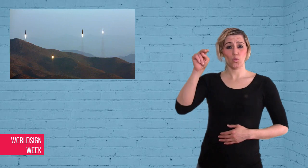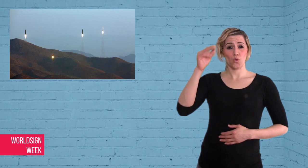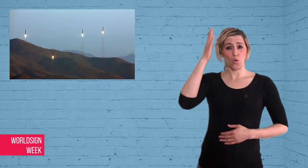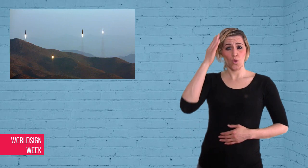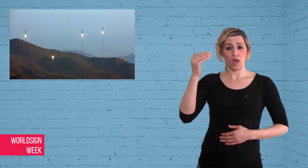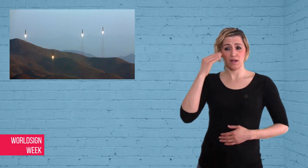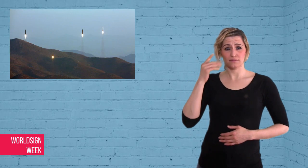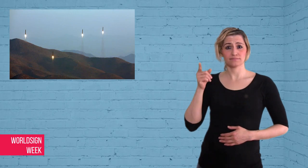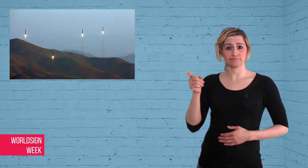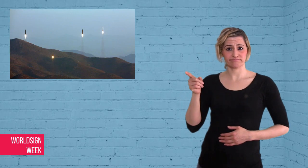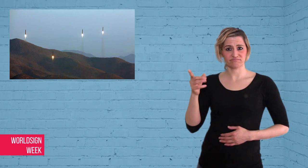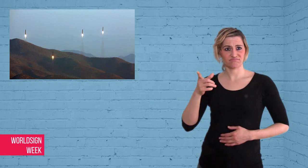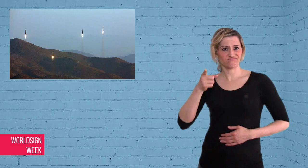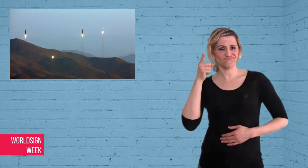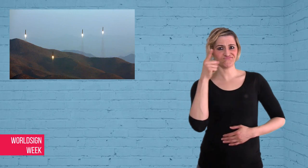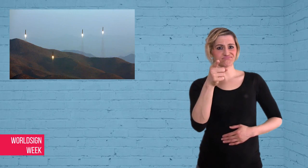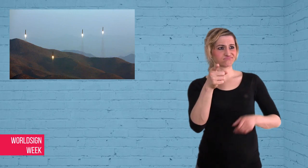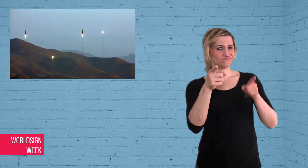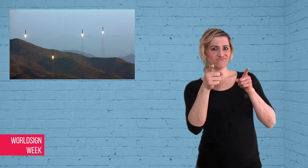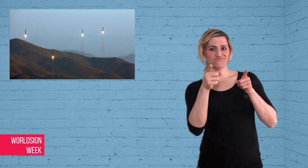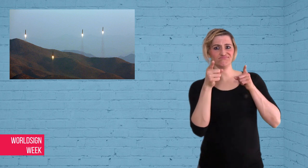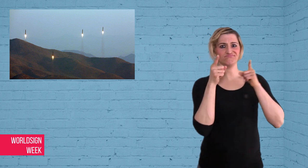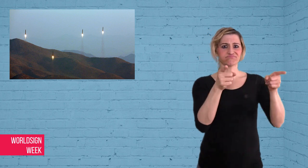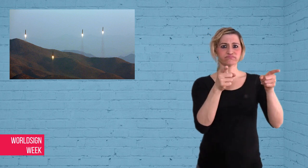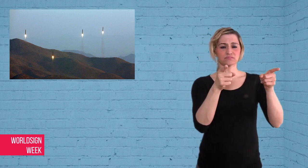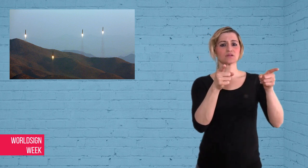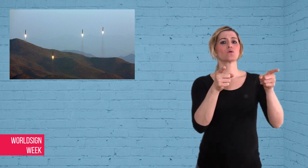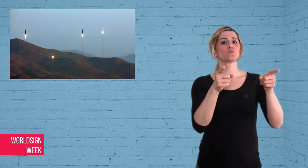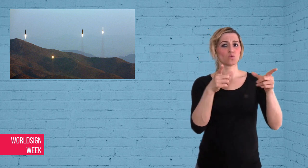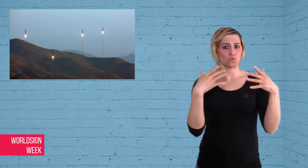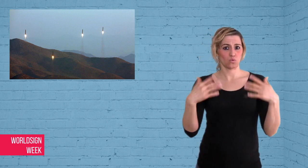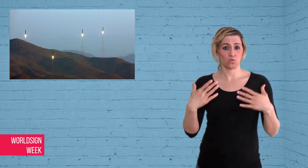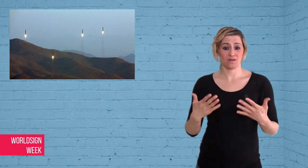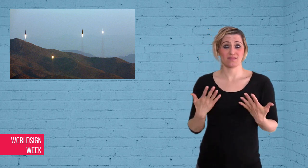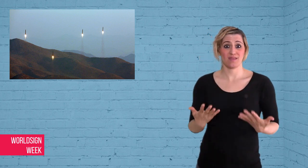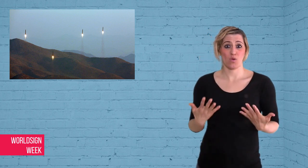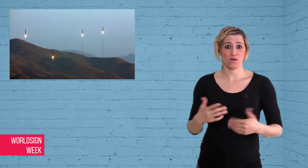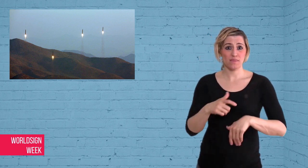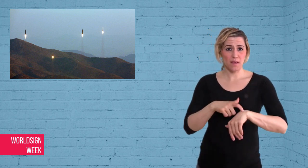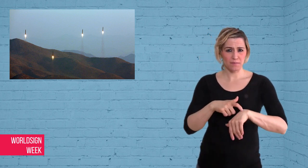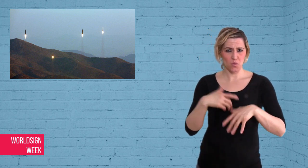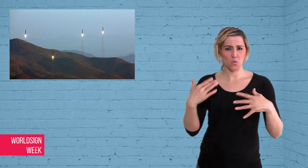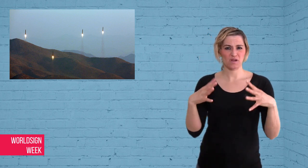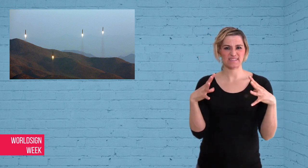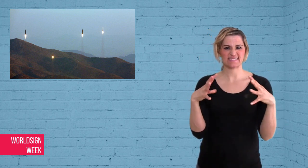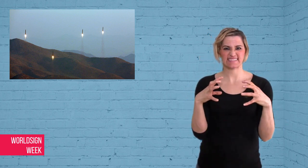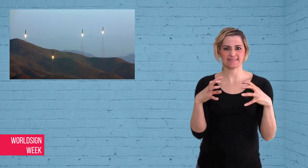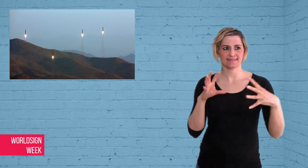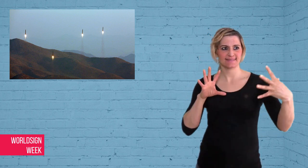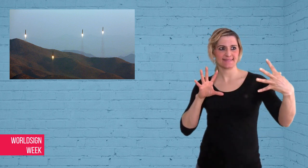North Korea’s claim comes amidst rising